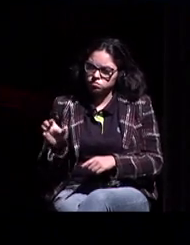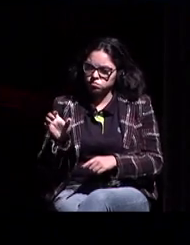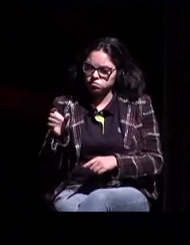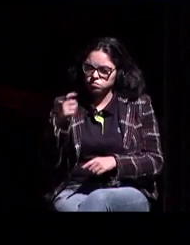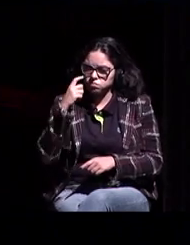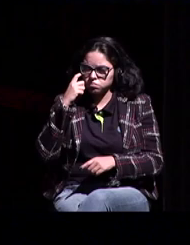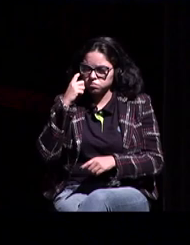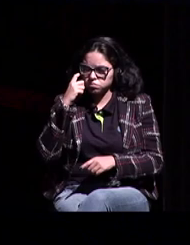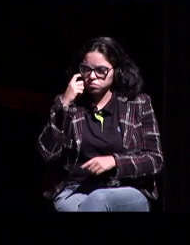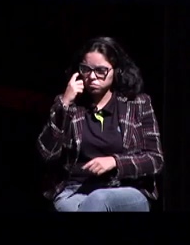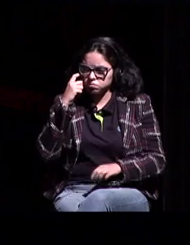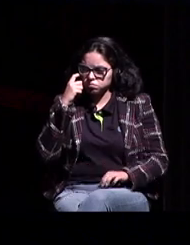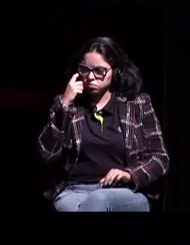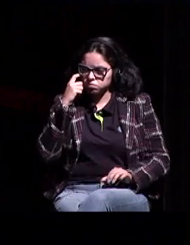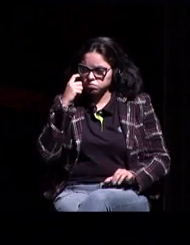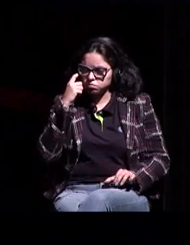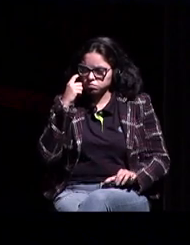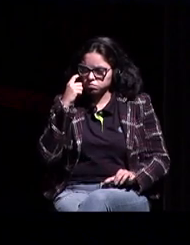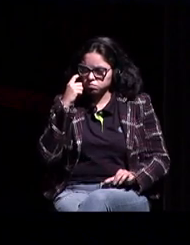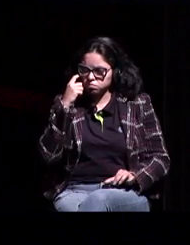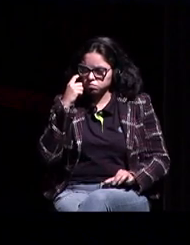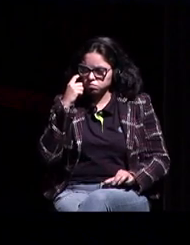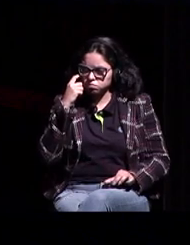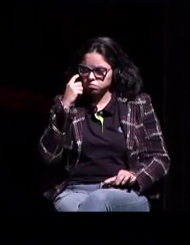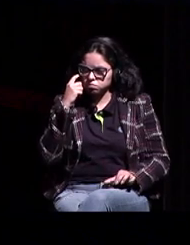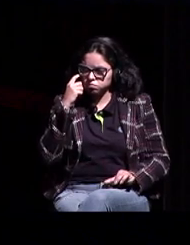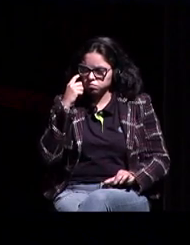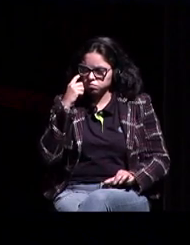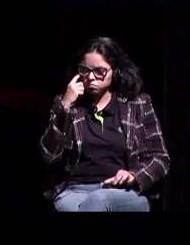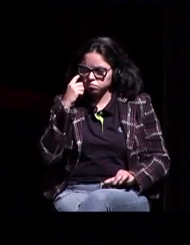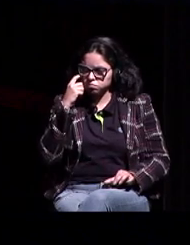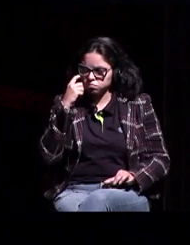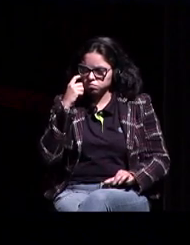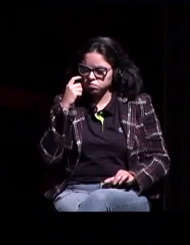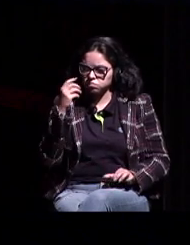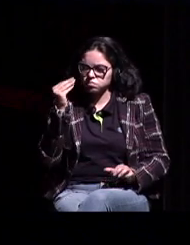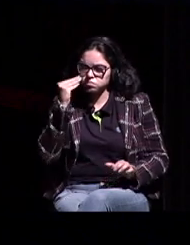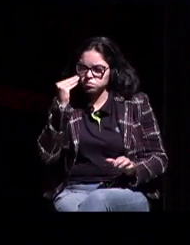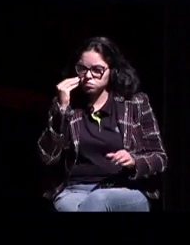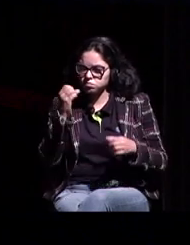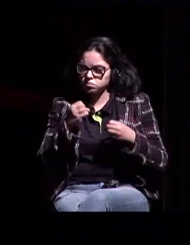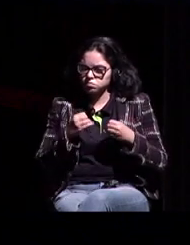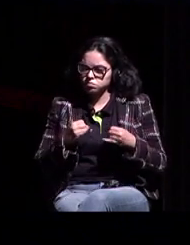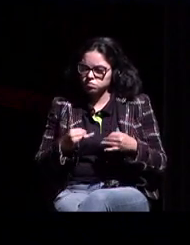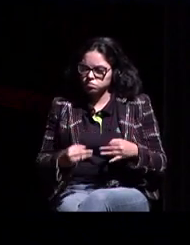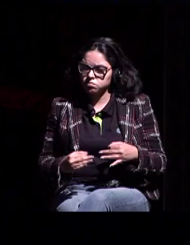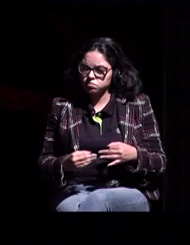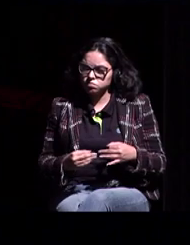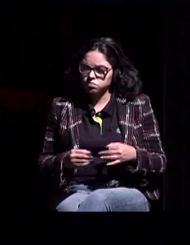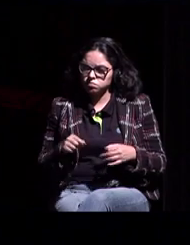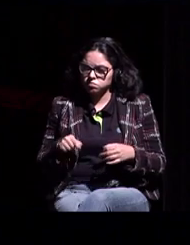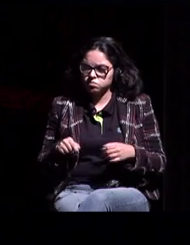And there is this obscure legend that tries to explain something about this debate on tourism.